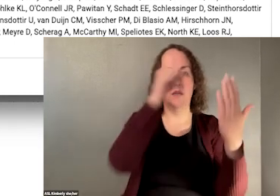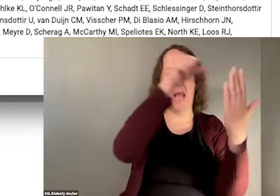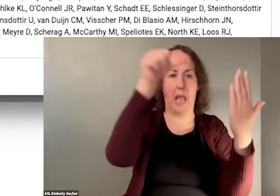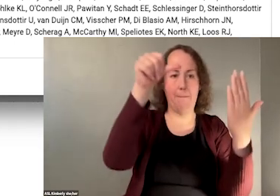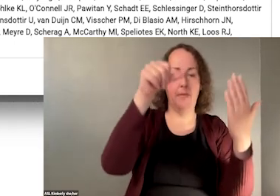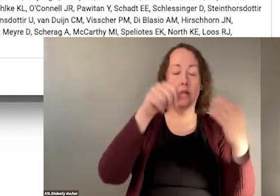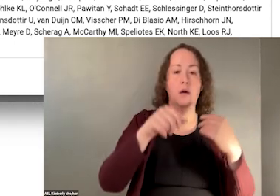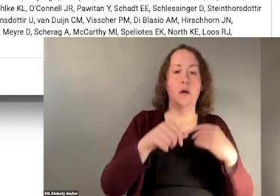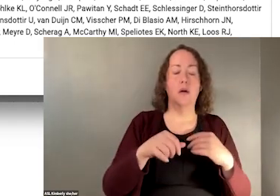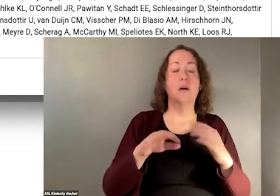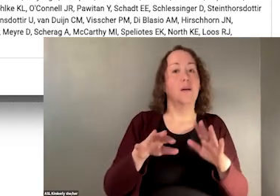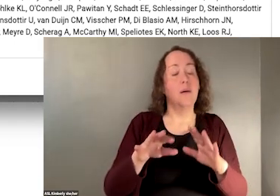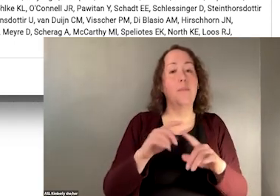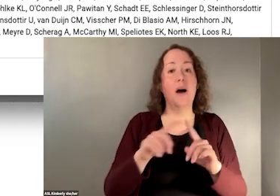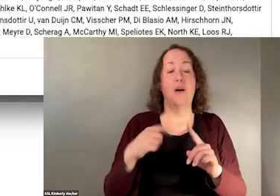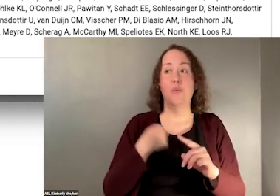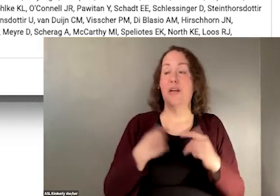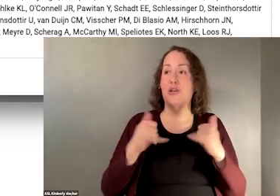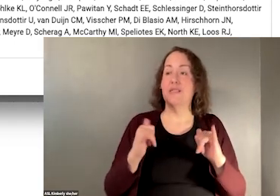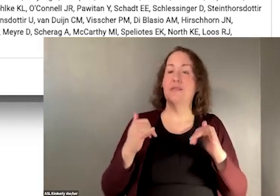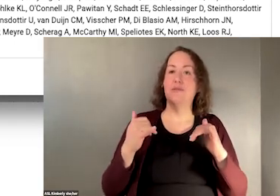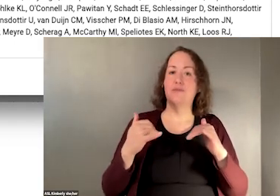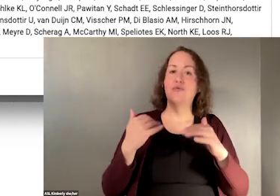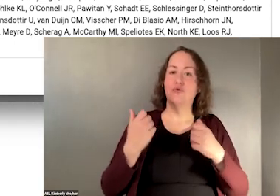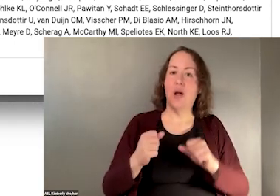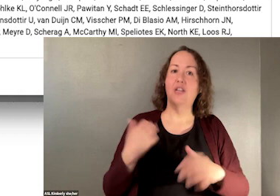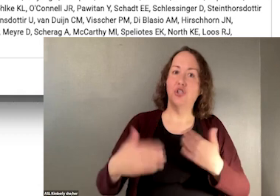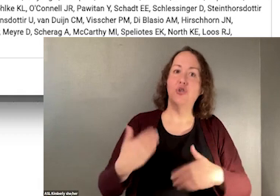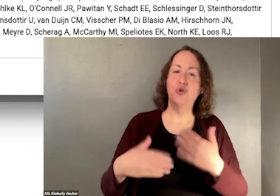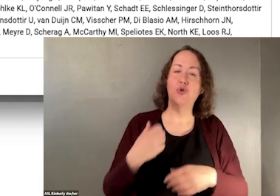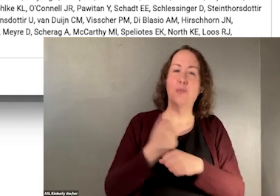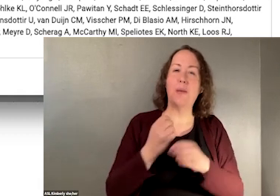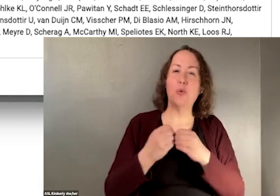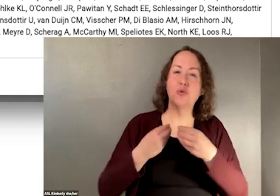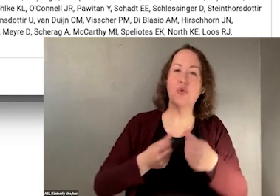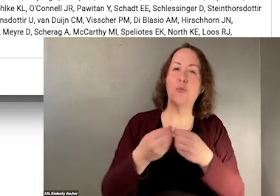to make this interface nice, easier to use, we've brought all that information into a single view.